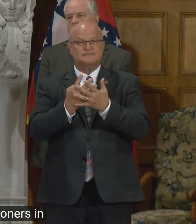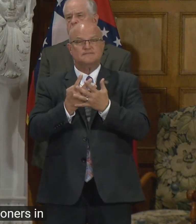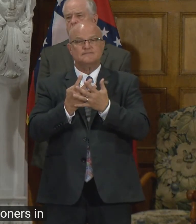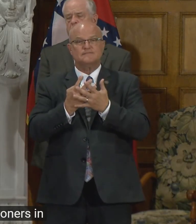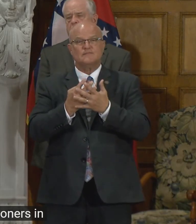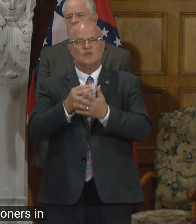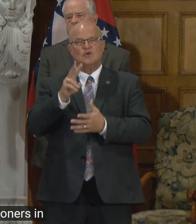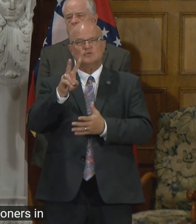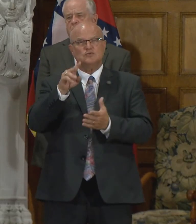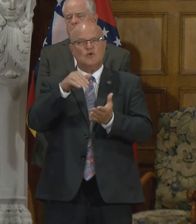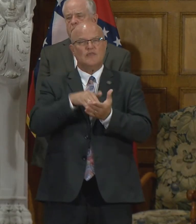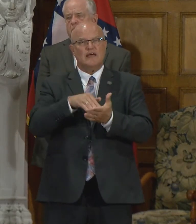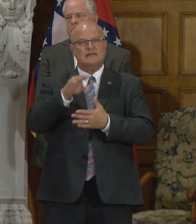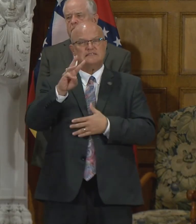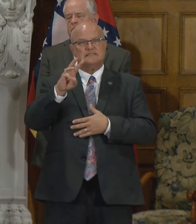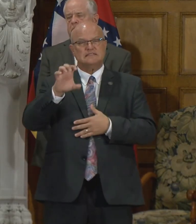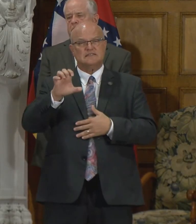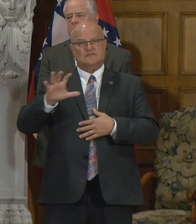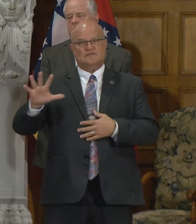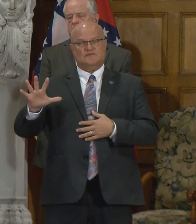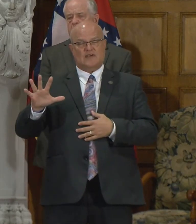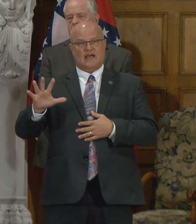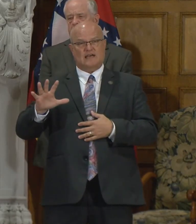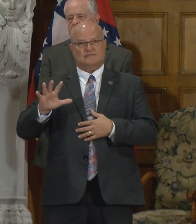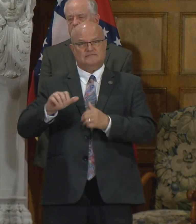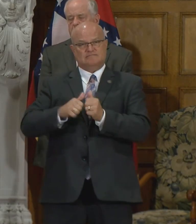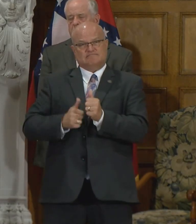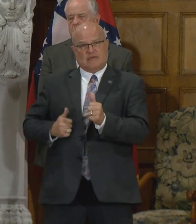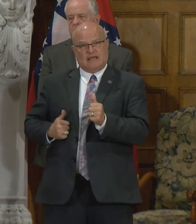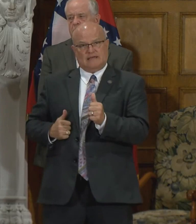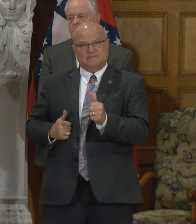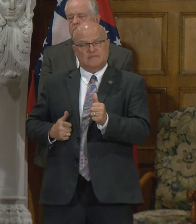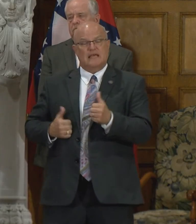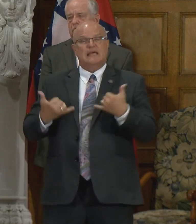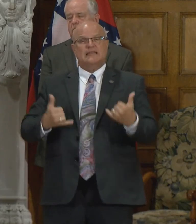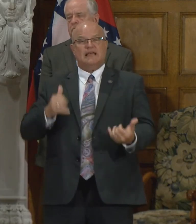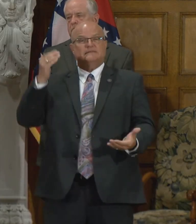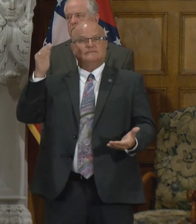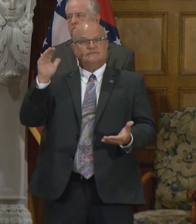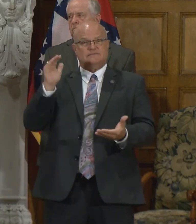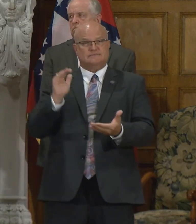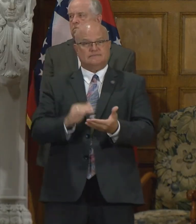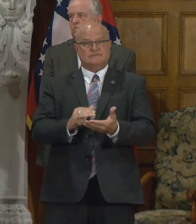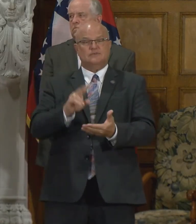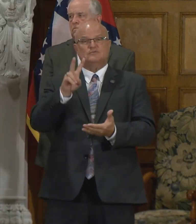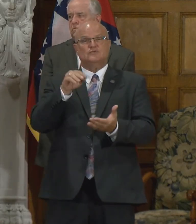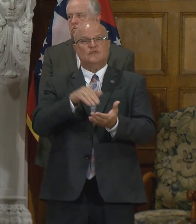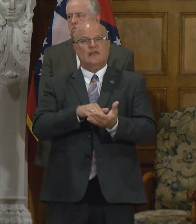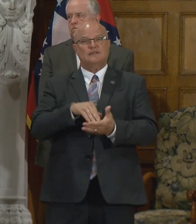Of 2605 backup that has now been reduced to 2029.